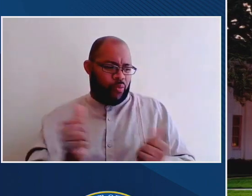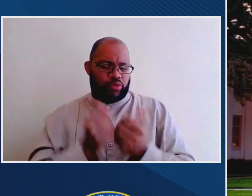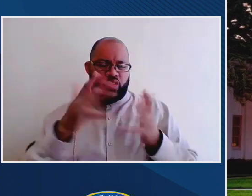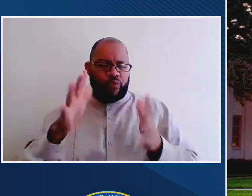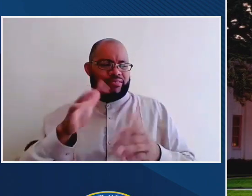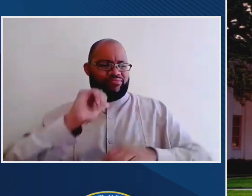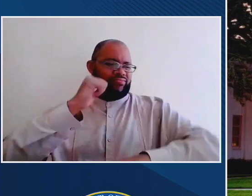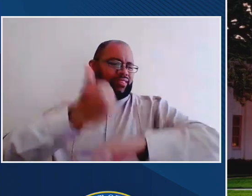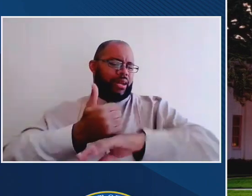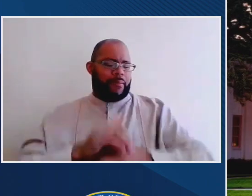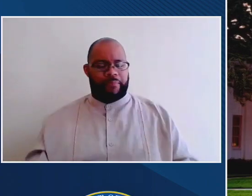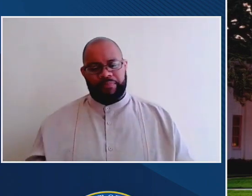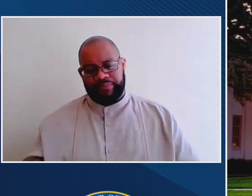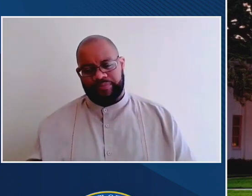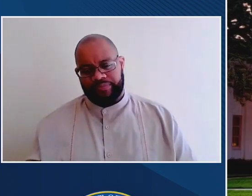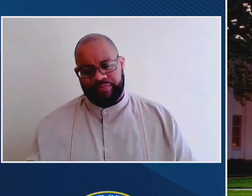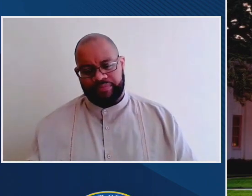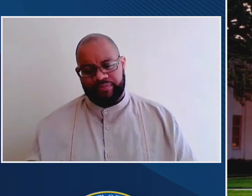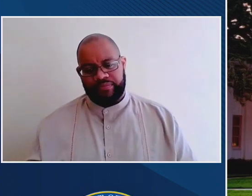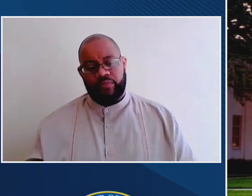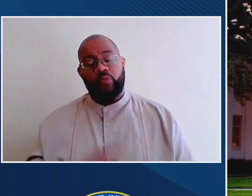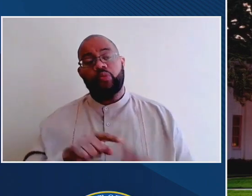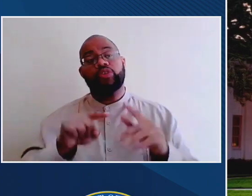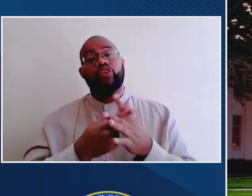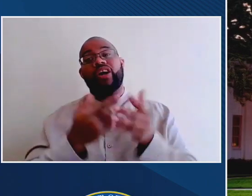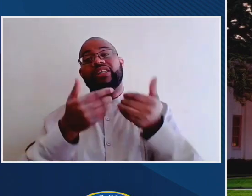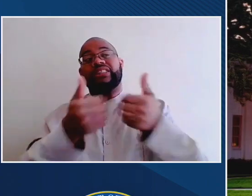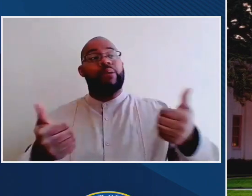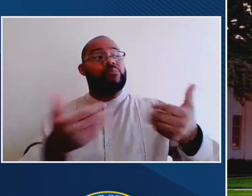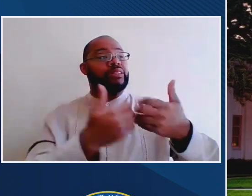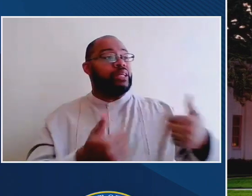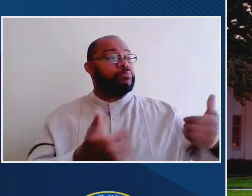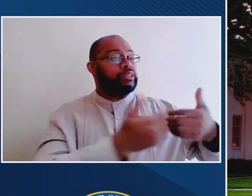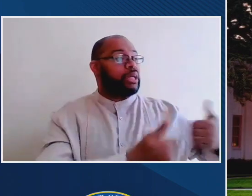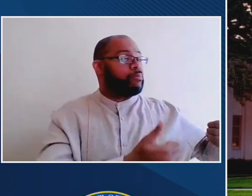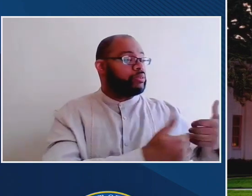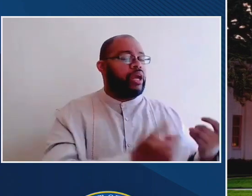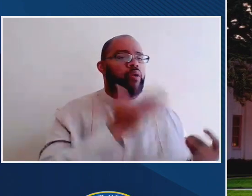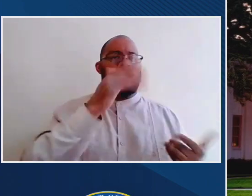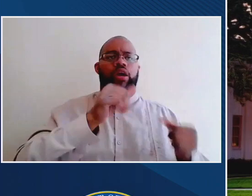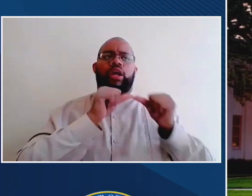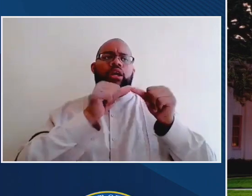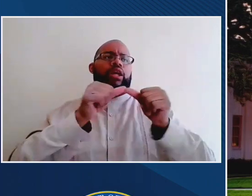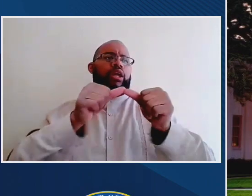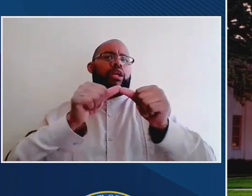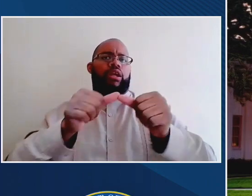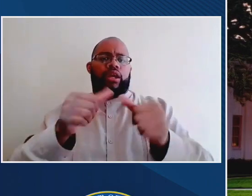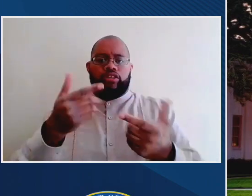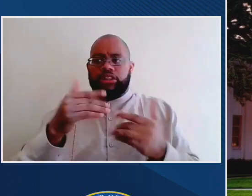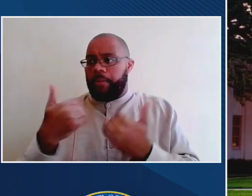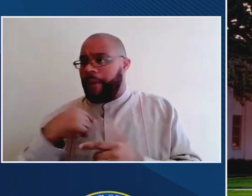set. I think once you start separating that kind of group, you just start separating my group. You can start separating other people's